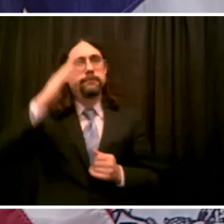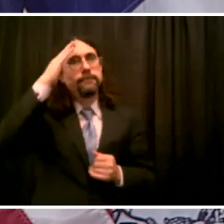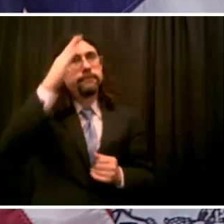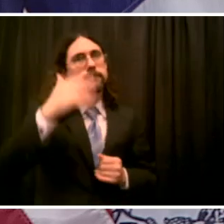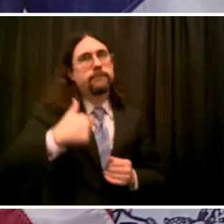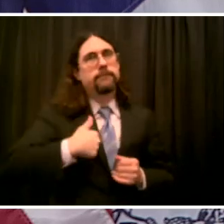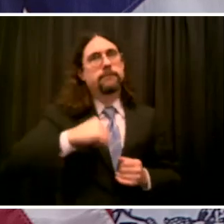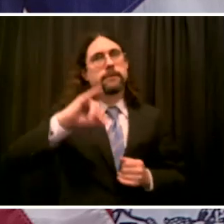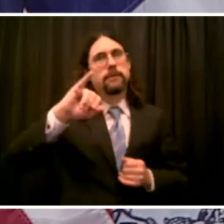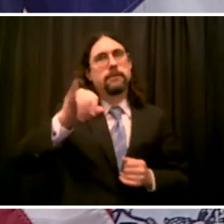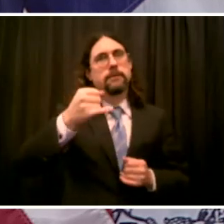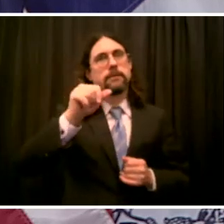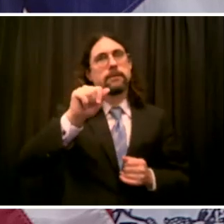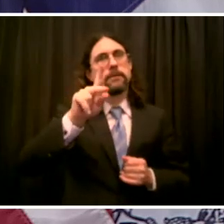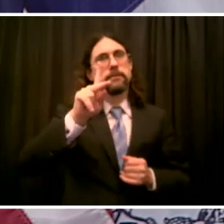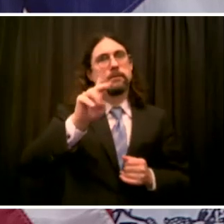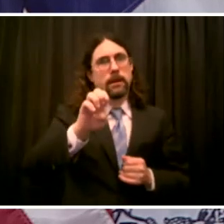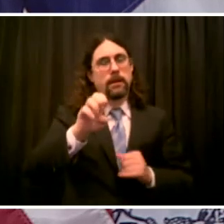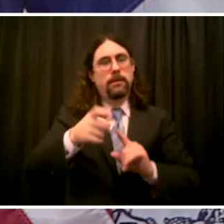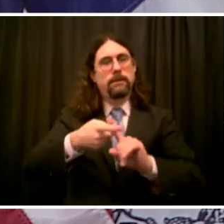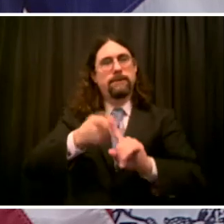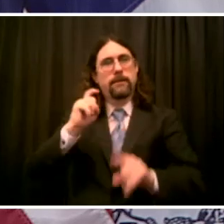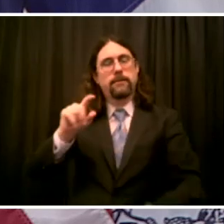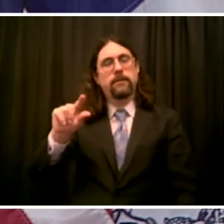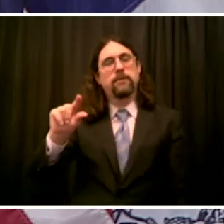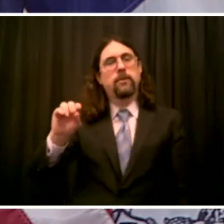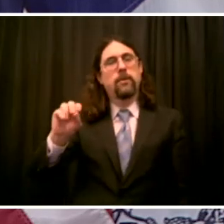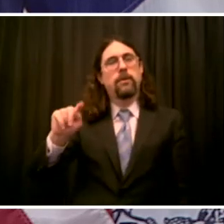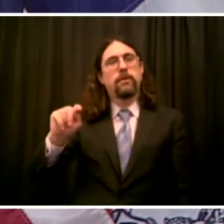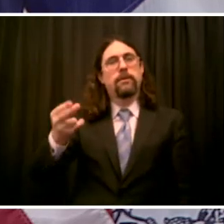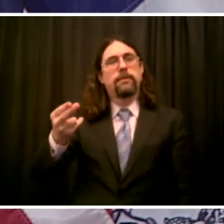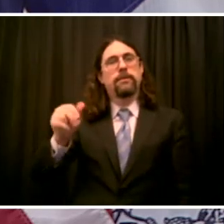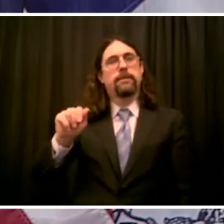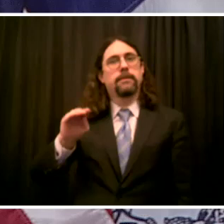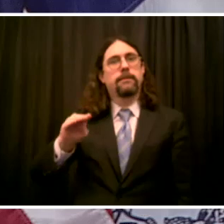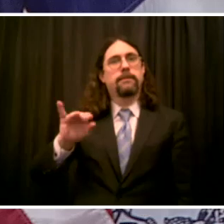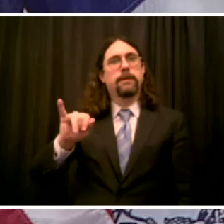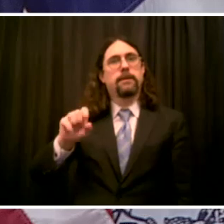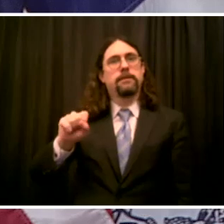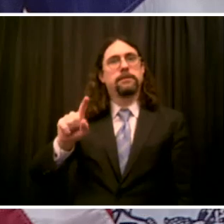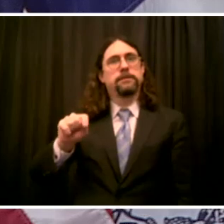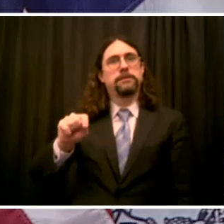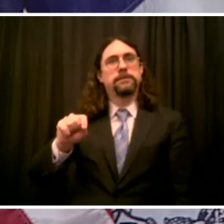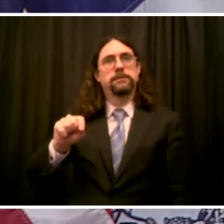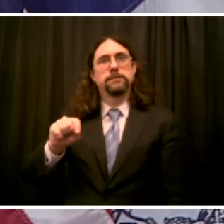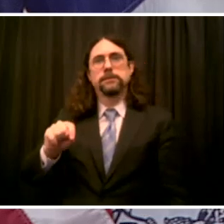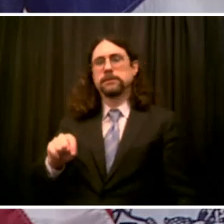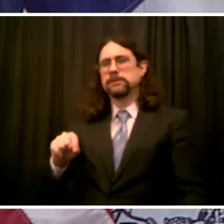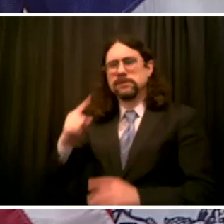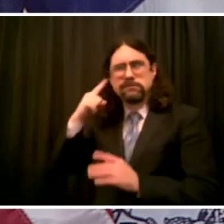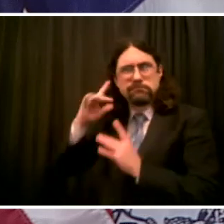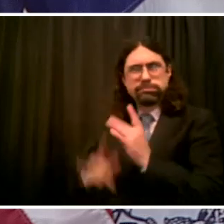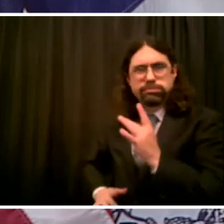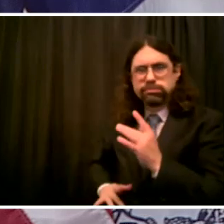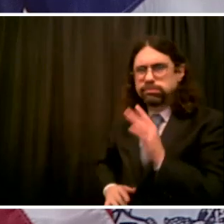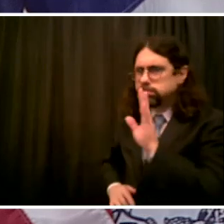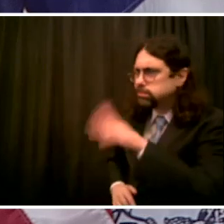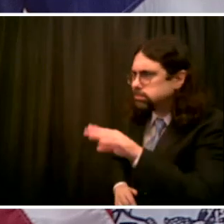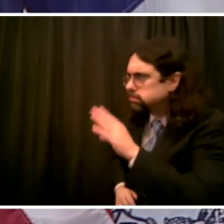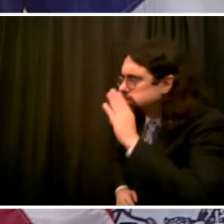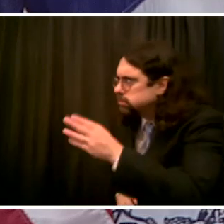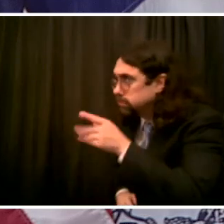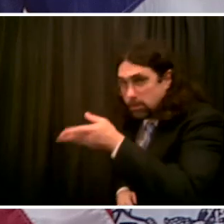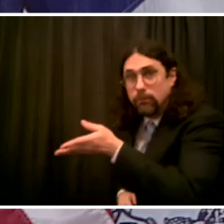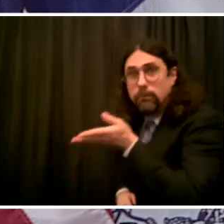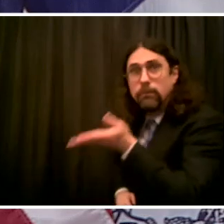FOR TODAY, JAKE.